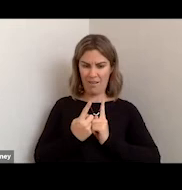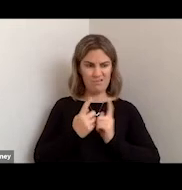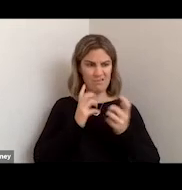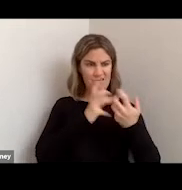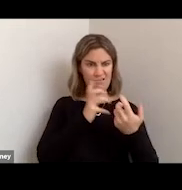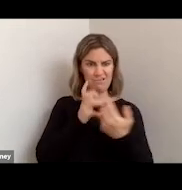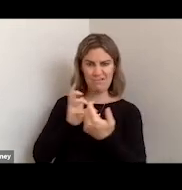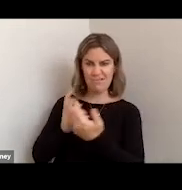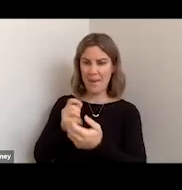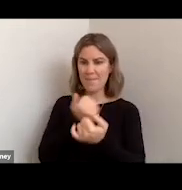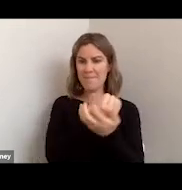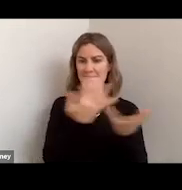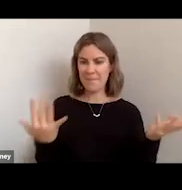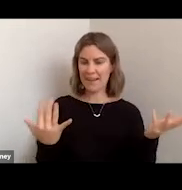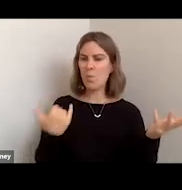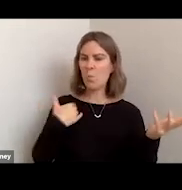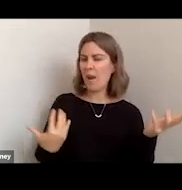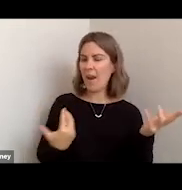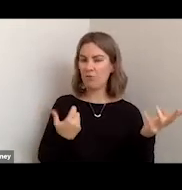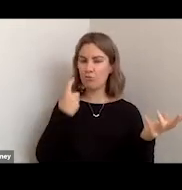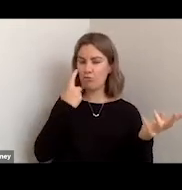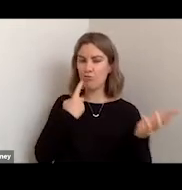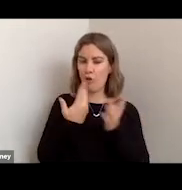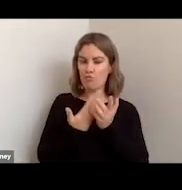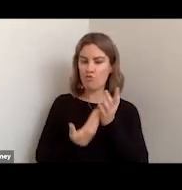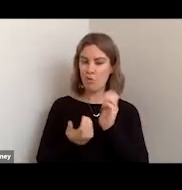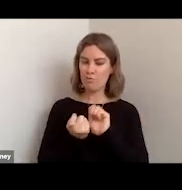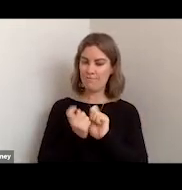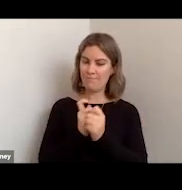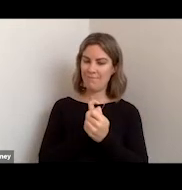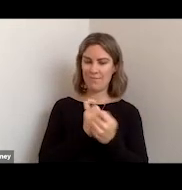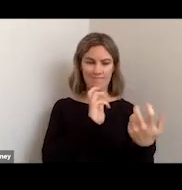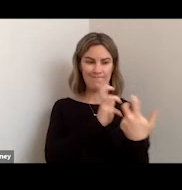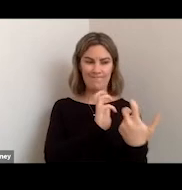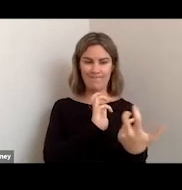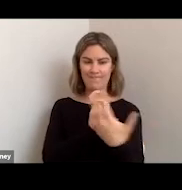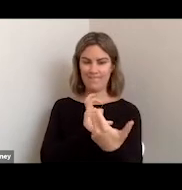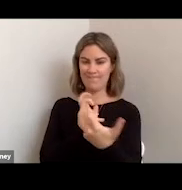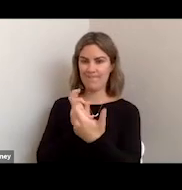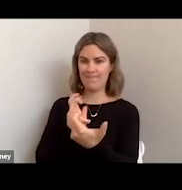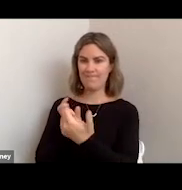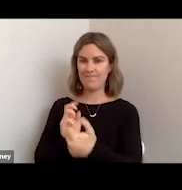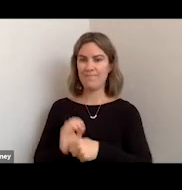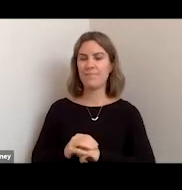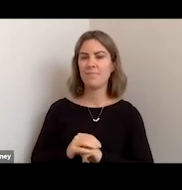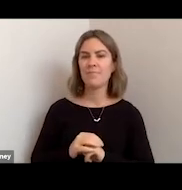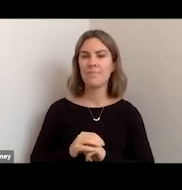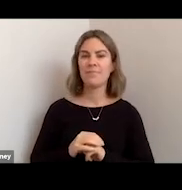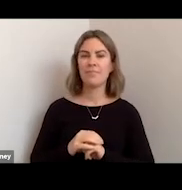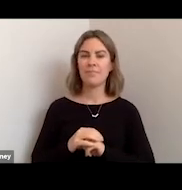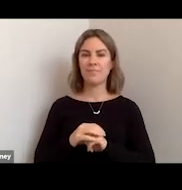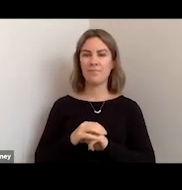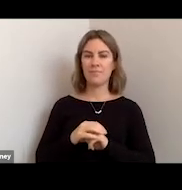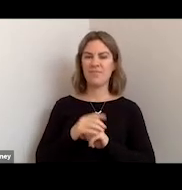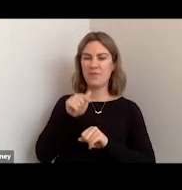change the story around that user's journey into where we're taking